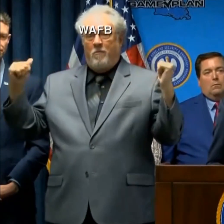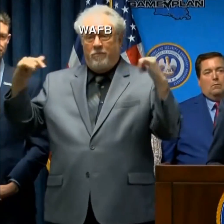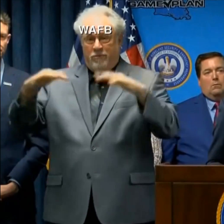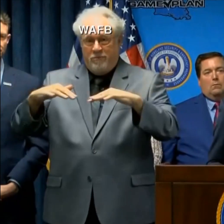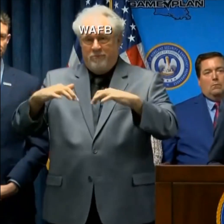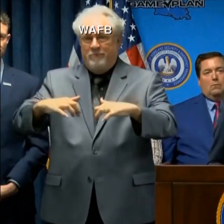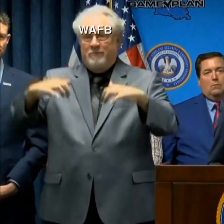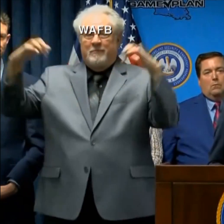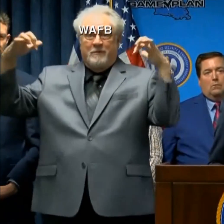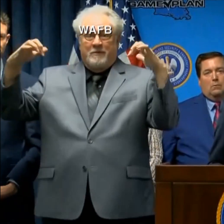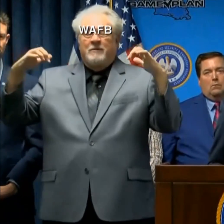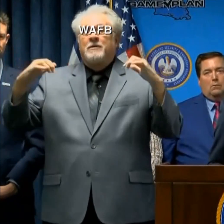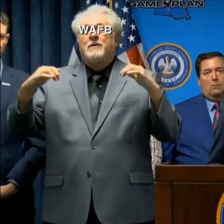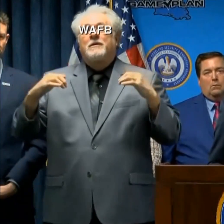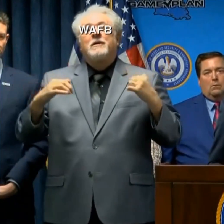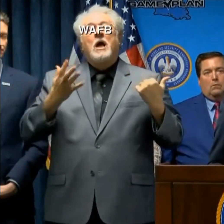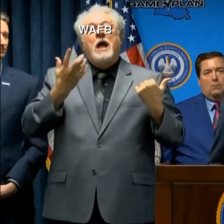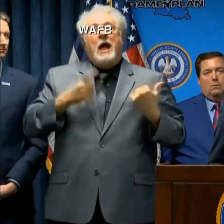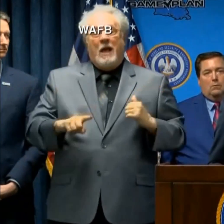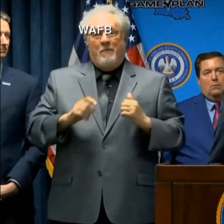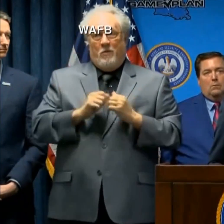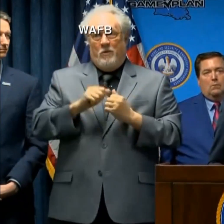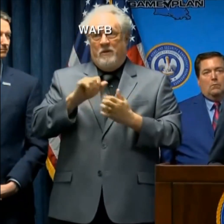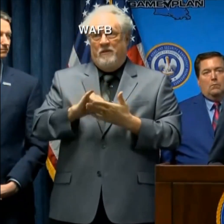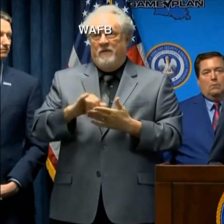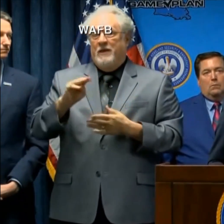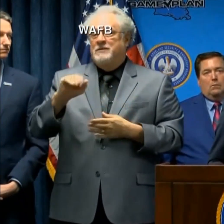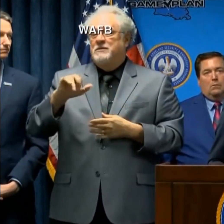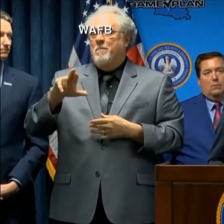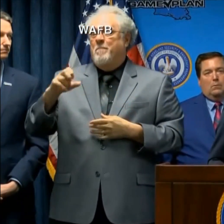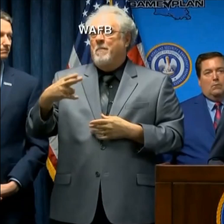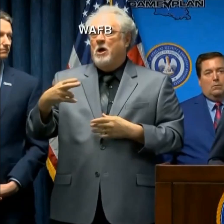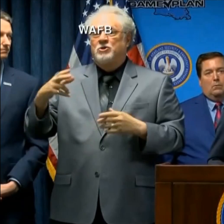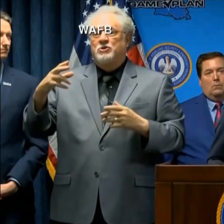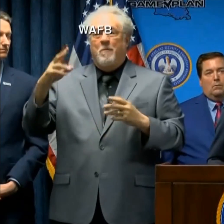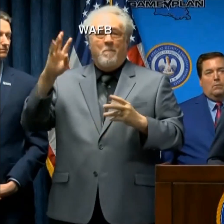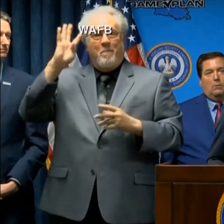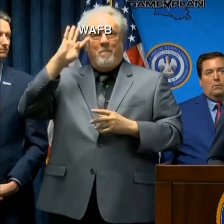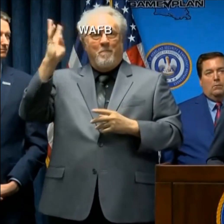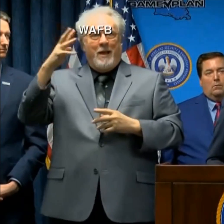will happen with respect through the March Madness events including the